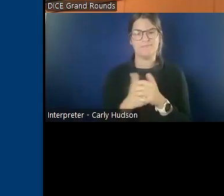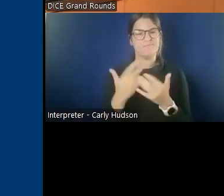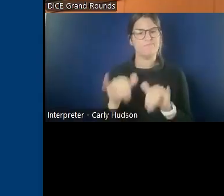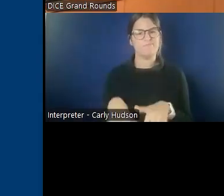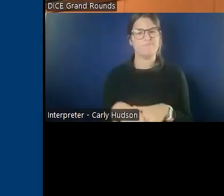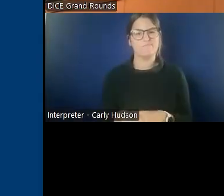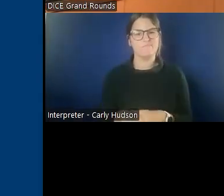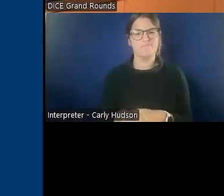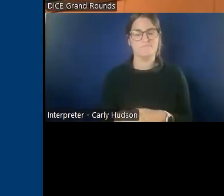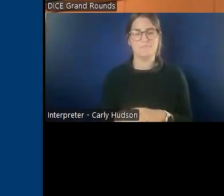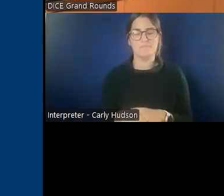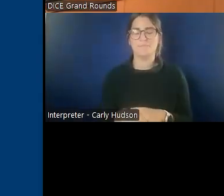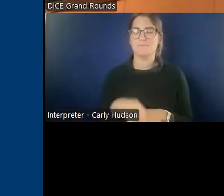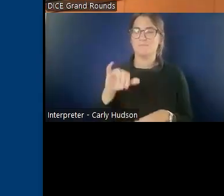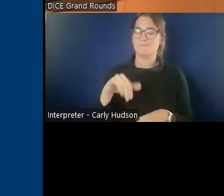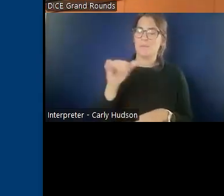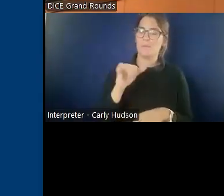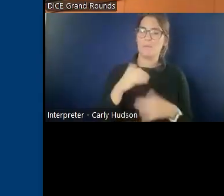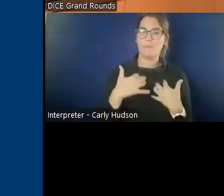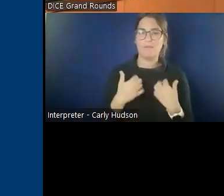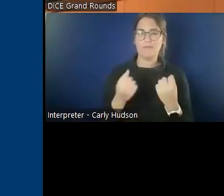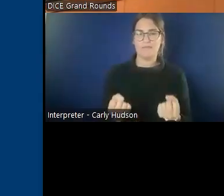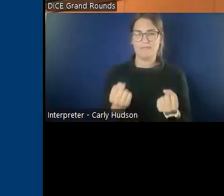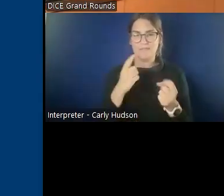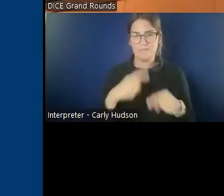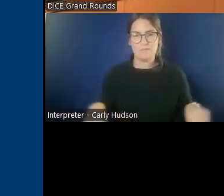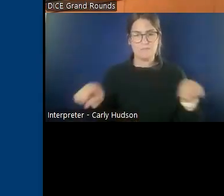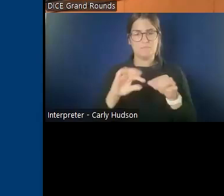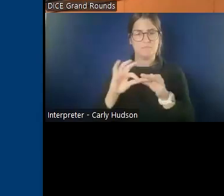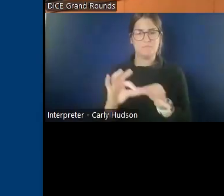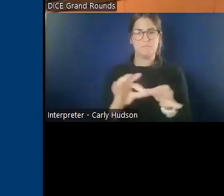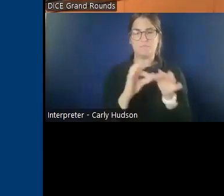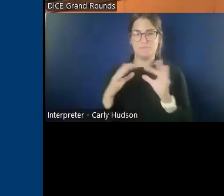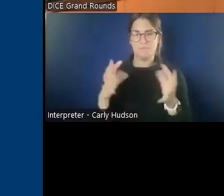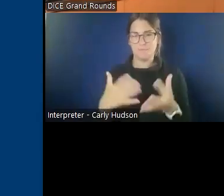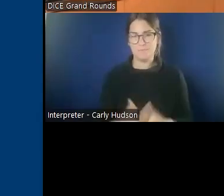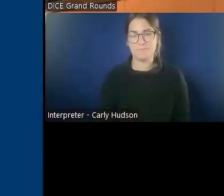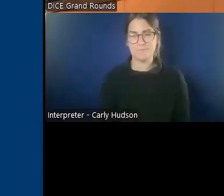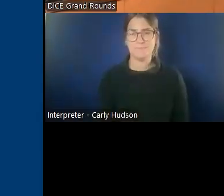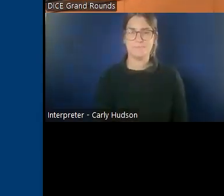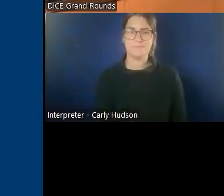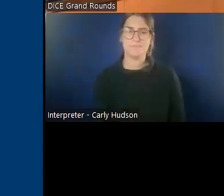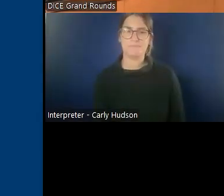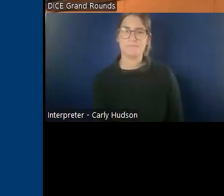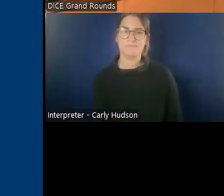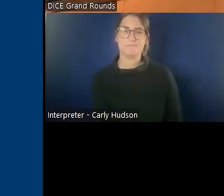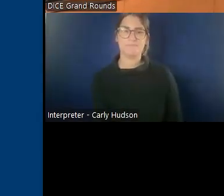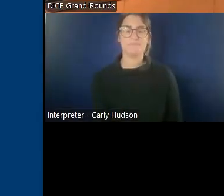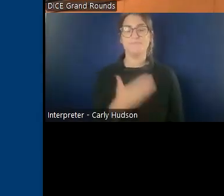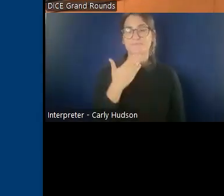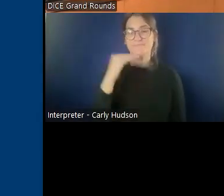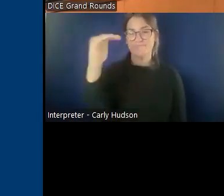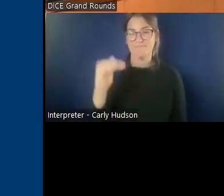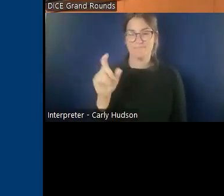to be incredibly healing to have this group in that way thank you our next question as your